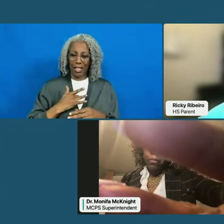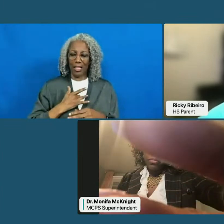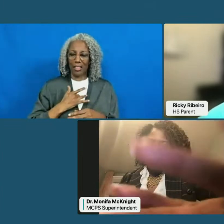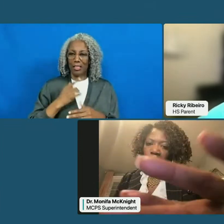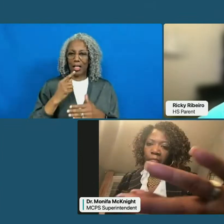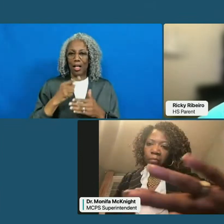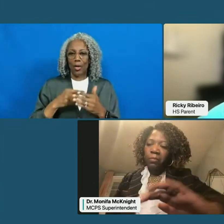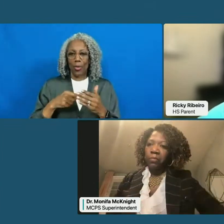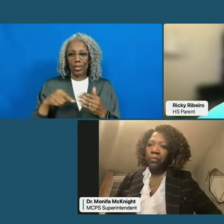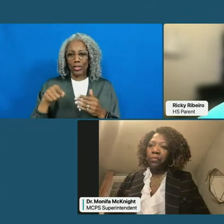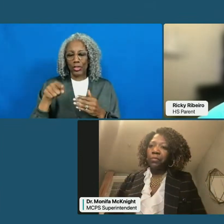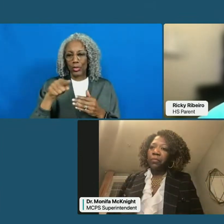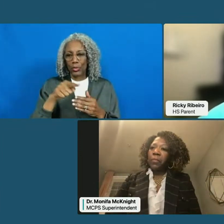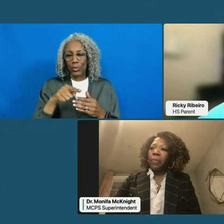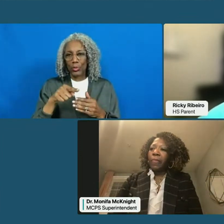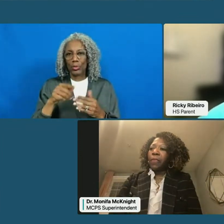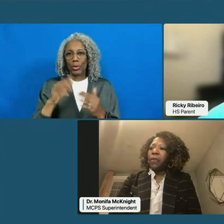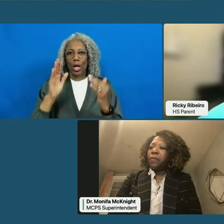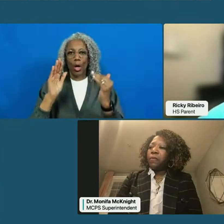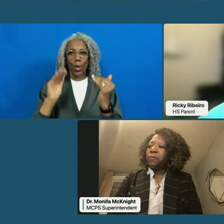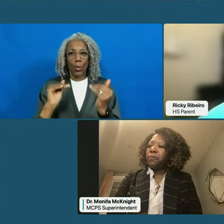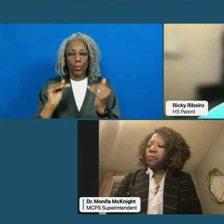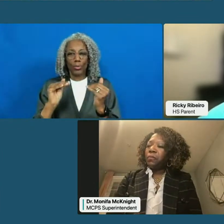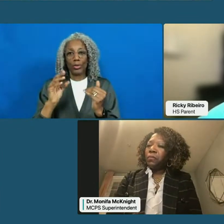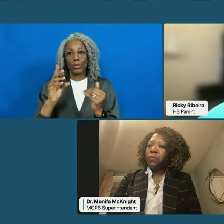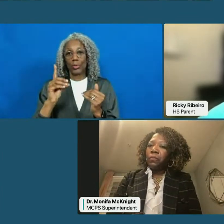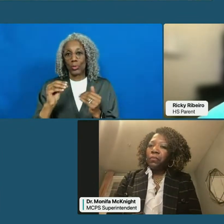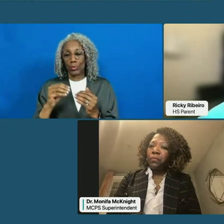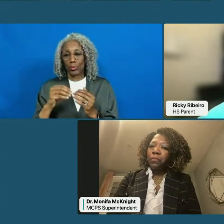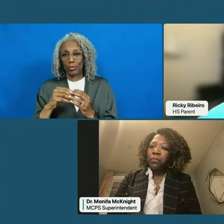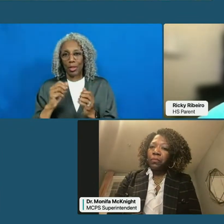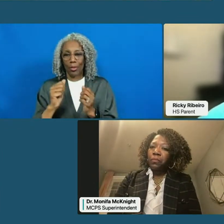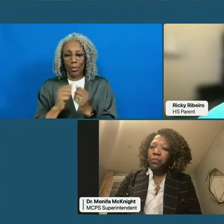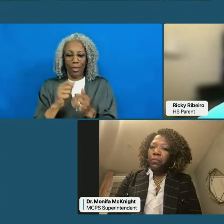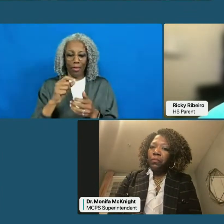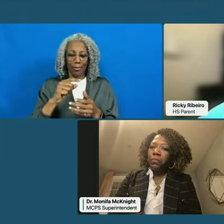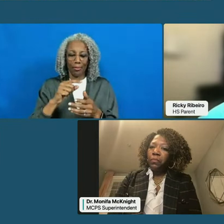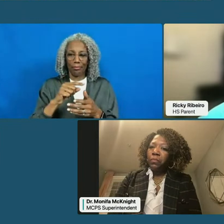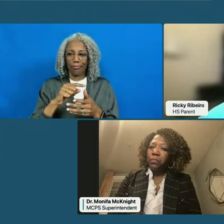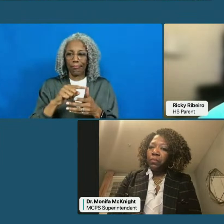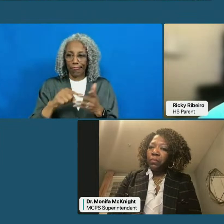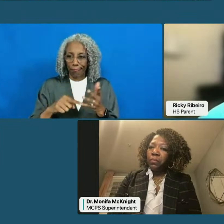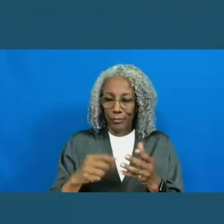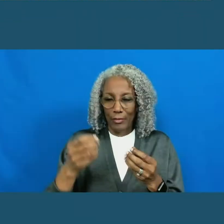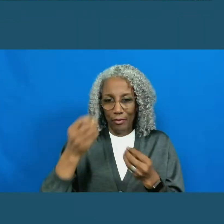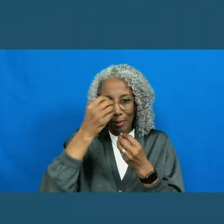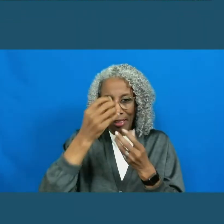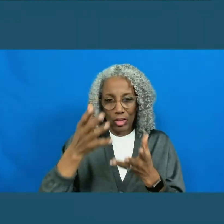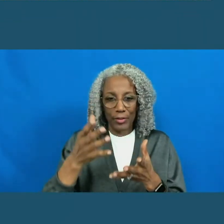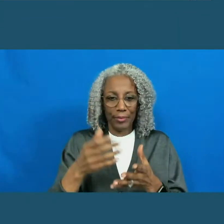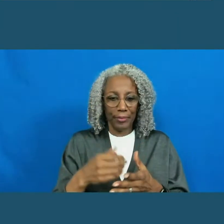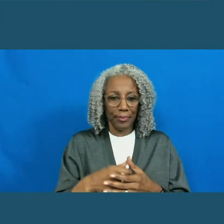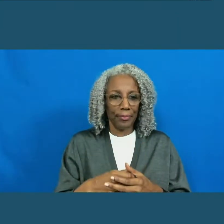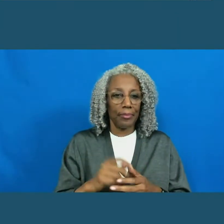least if you could share your your feelings and what you you